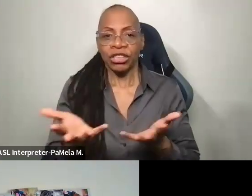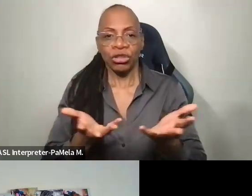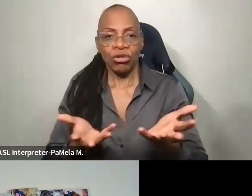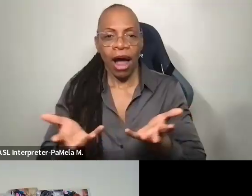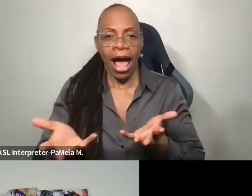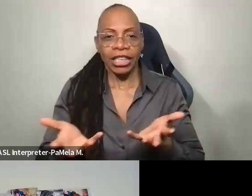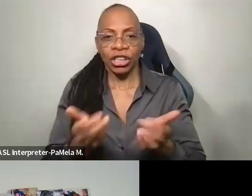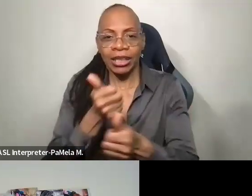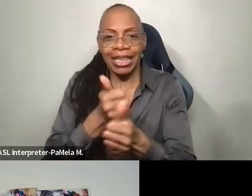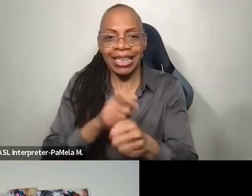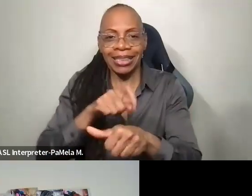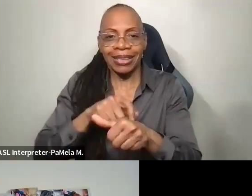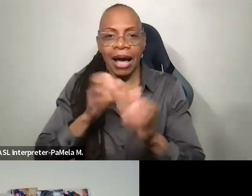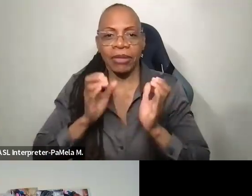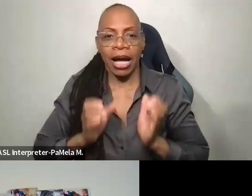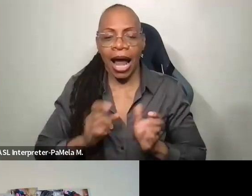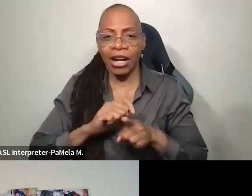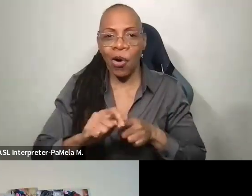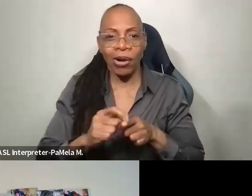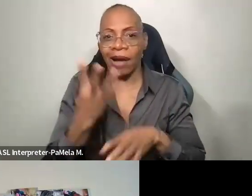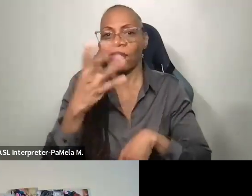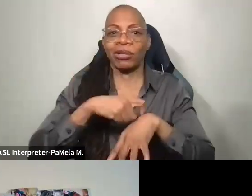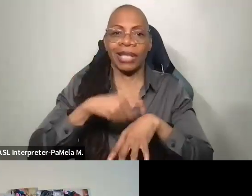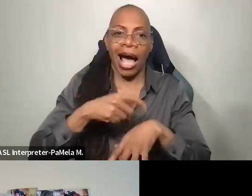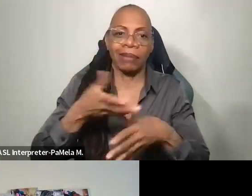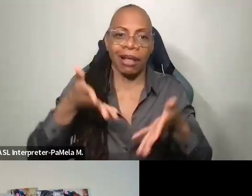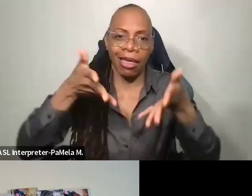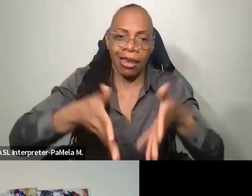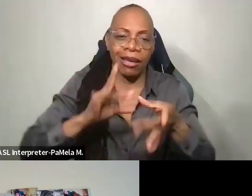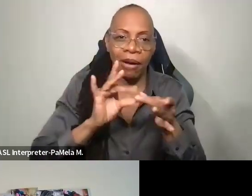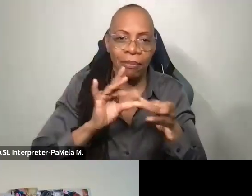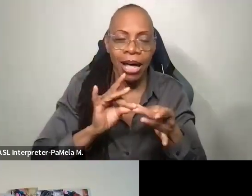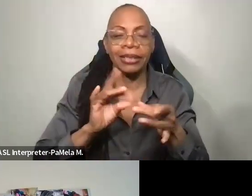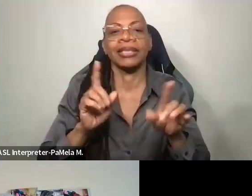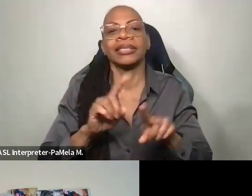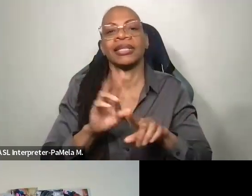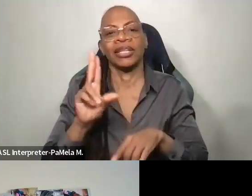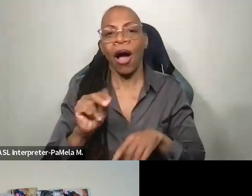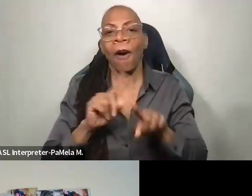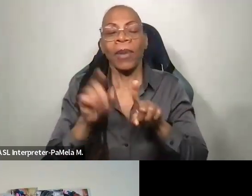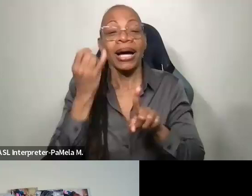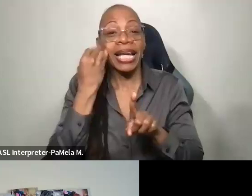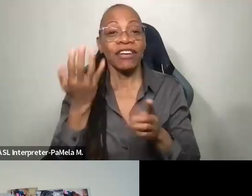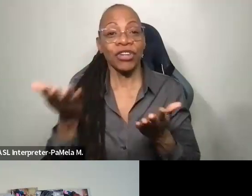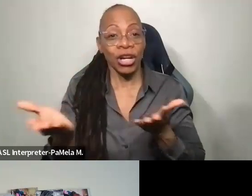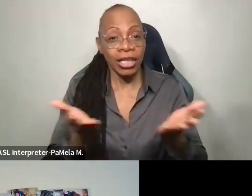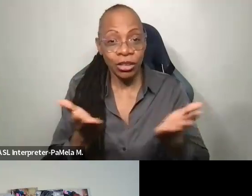if they call you four times and leave a message, no. But if you're interacting with them, engaging with them,